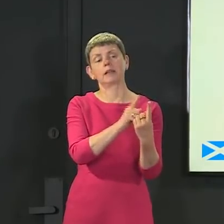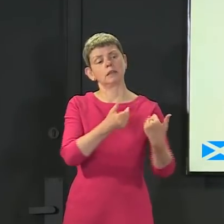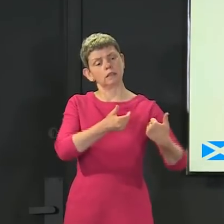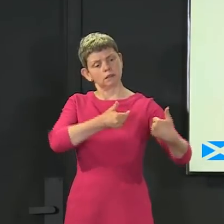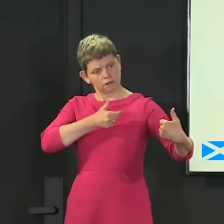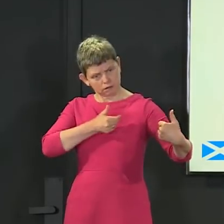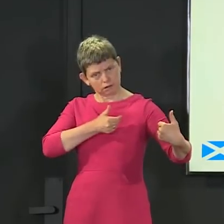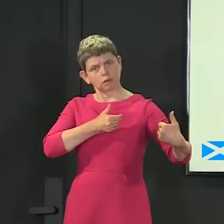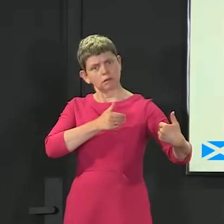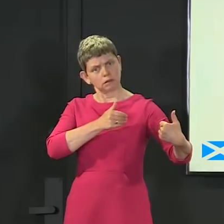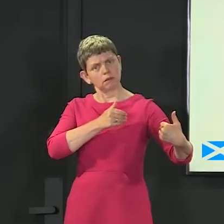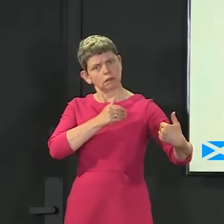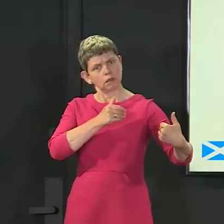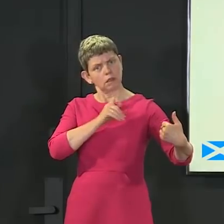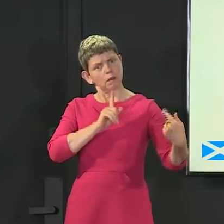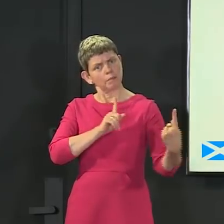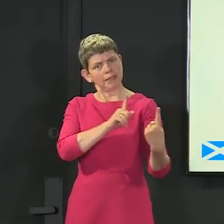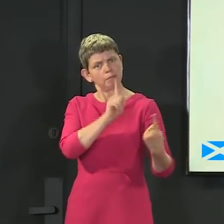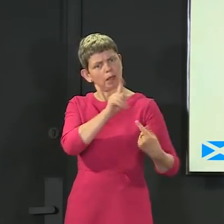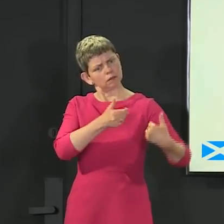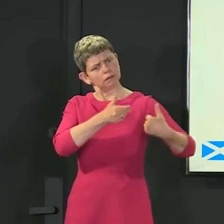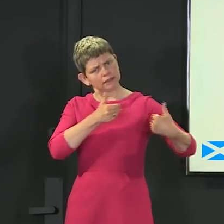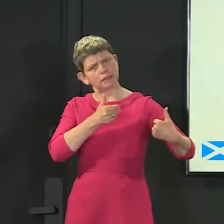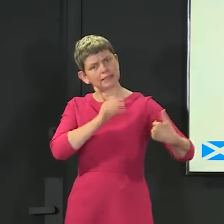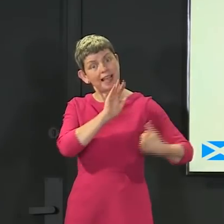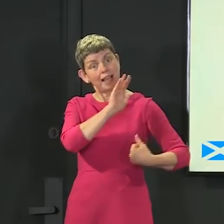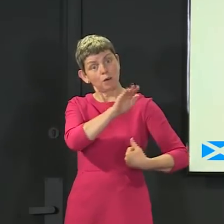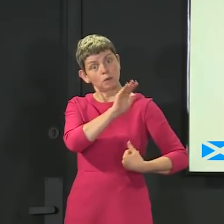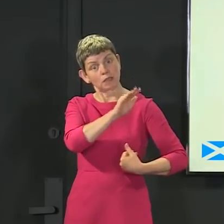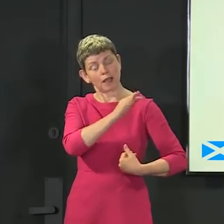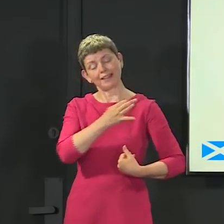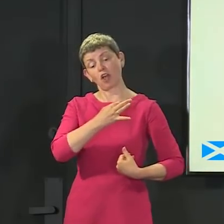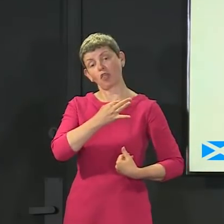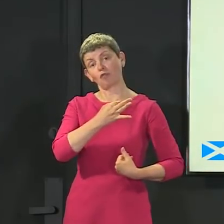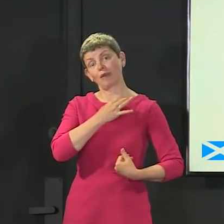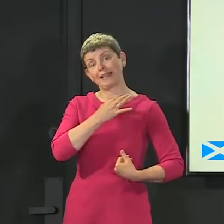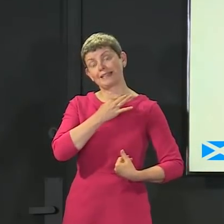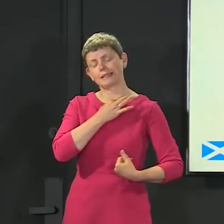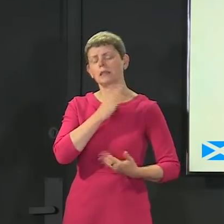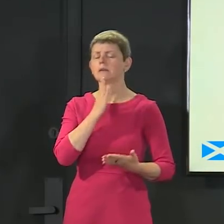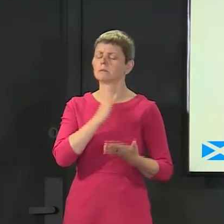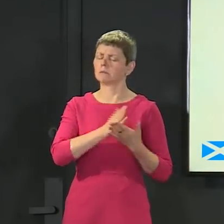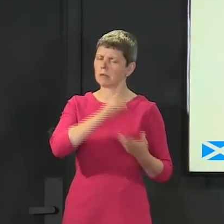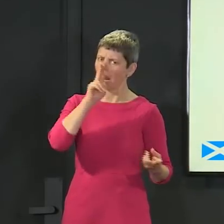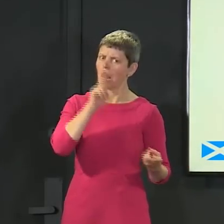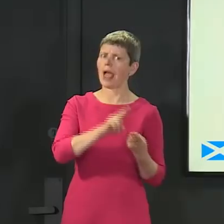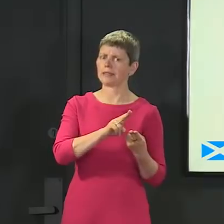and so forth that risk of transmission outdoors compared to indoors particularly in poorly vented